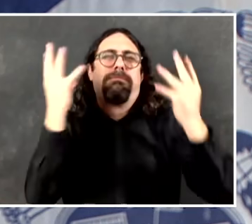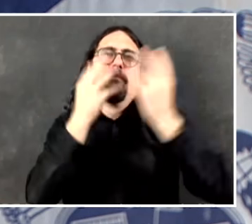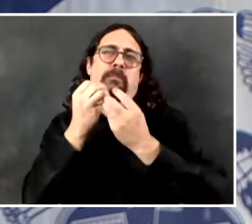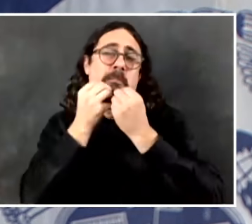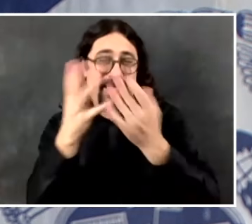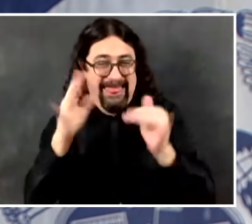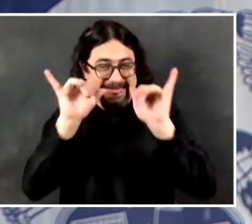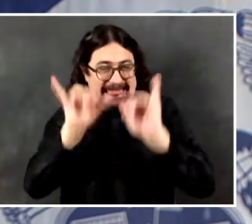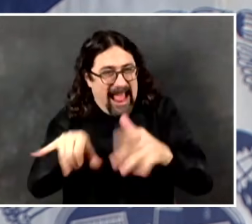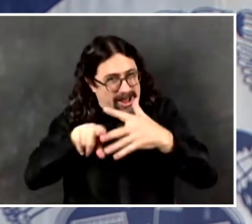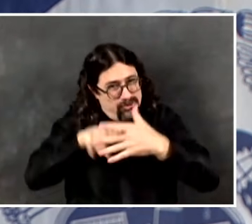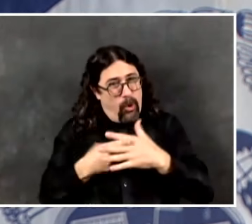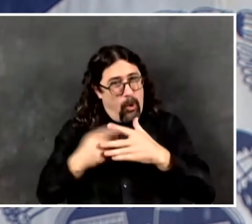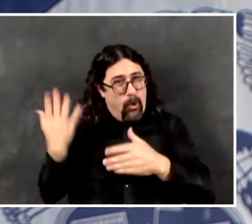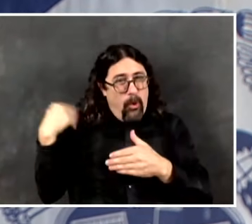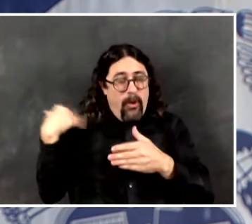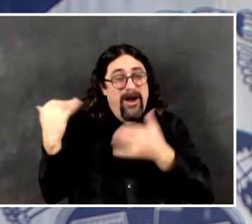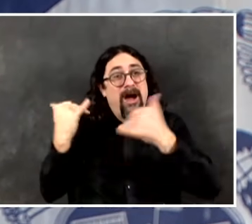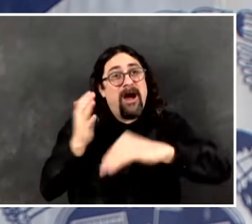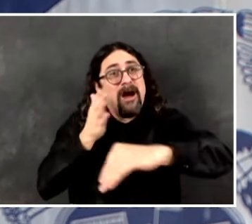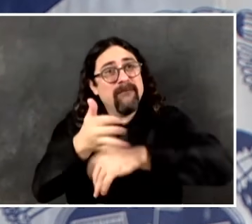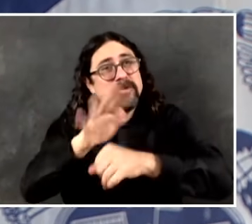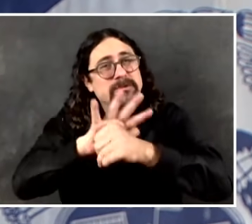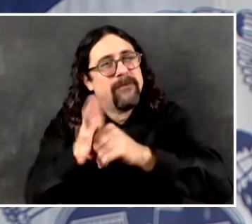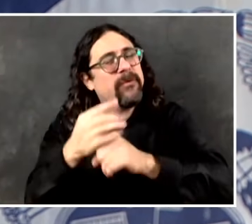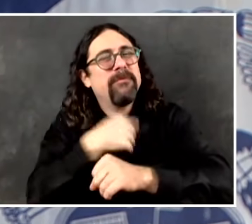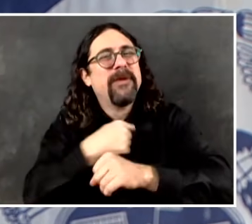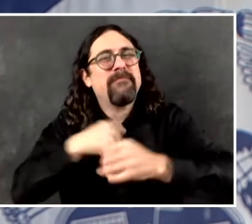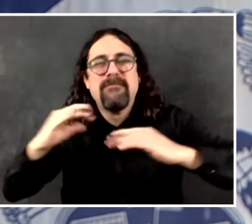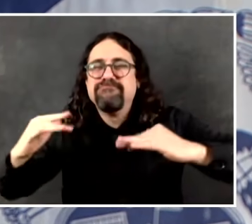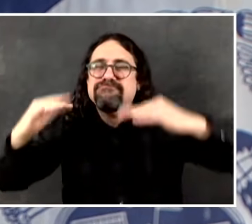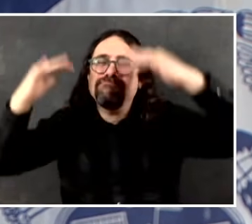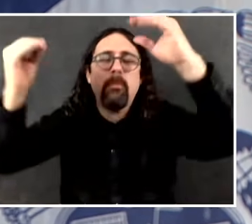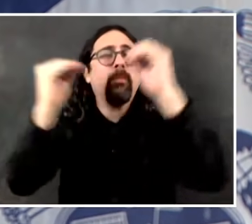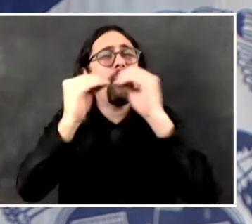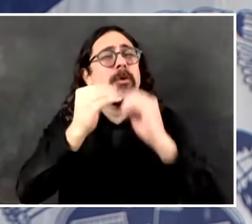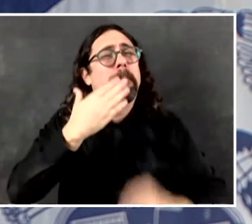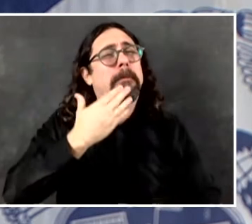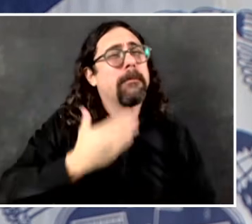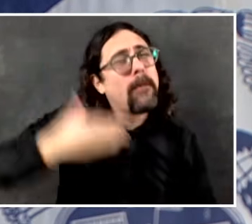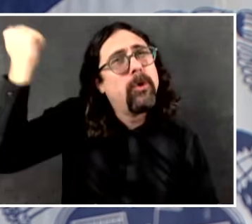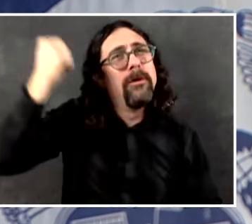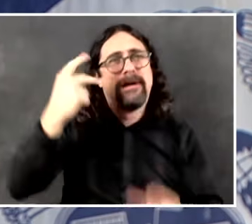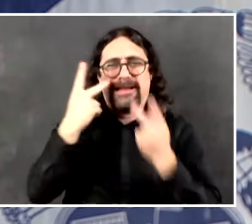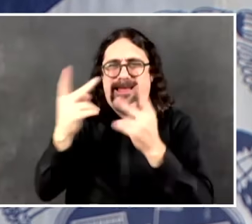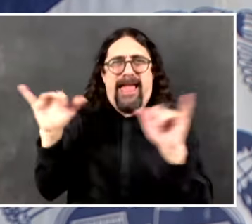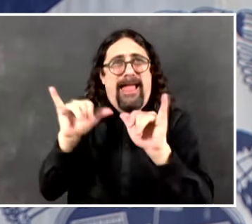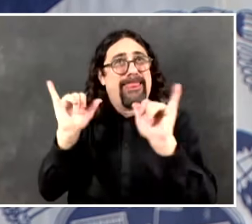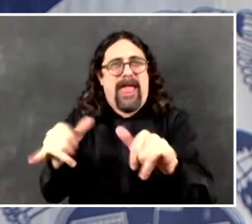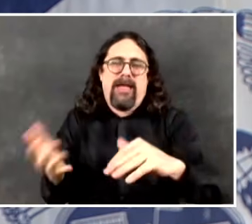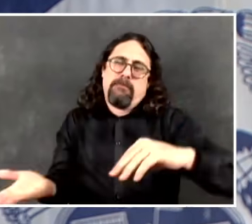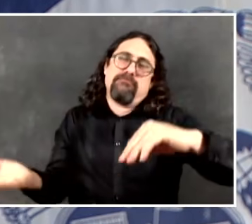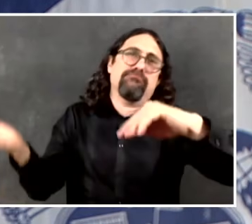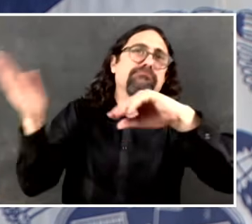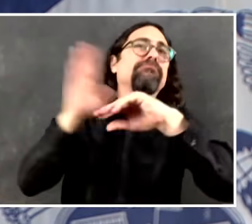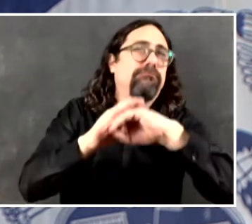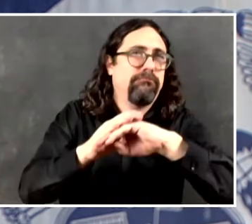TRULY MAKE IT A CITY FOR ALL. AND WE HAVE TO